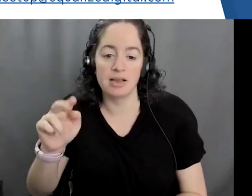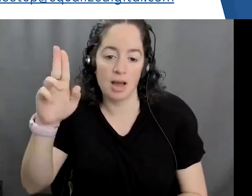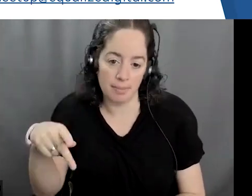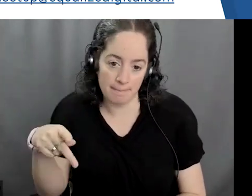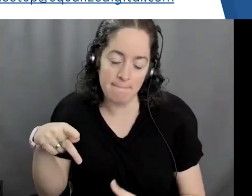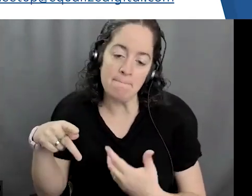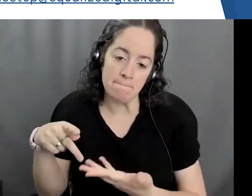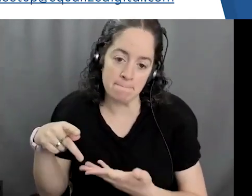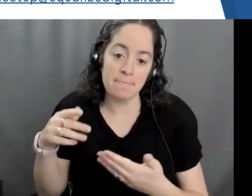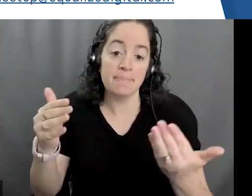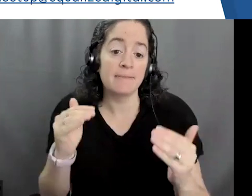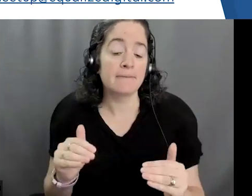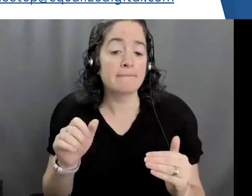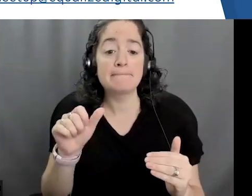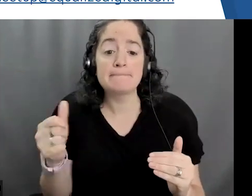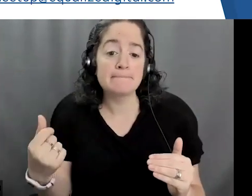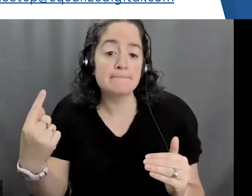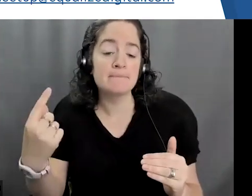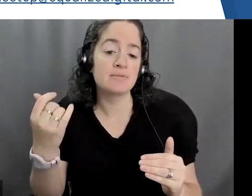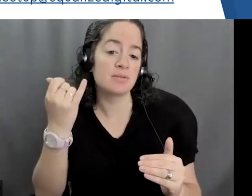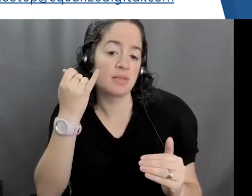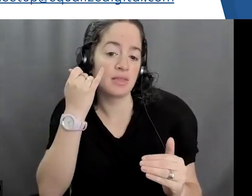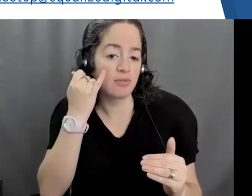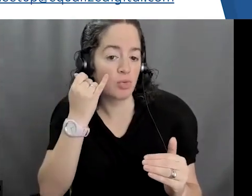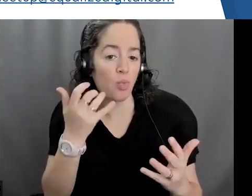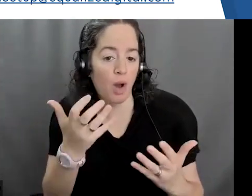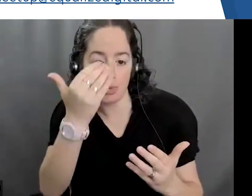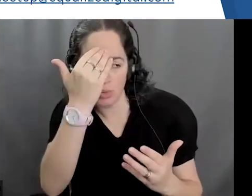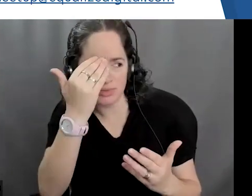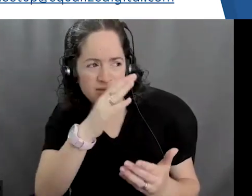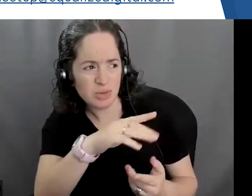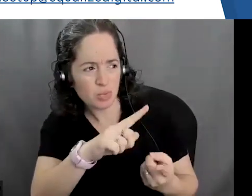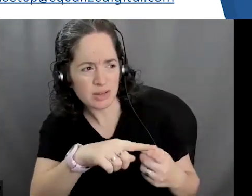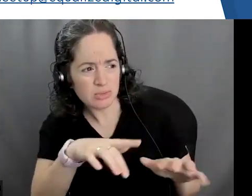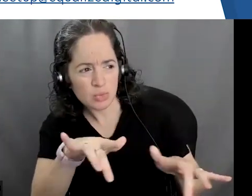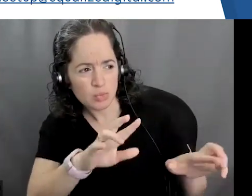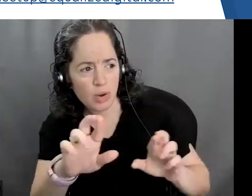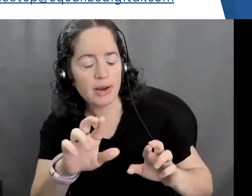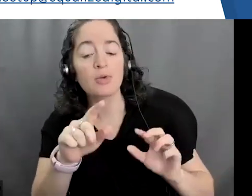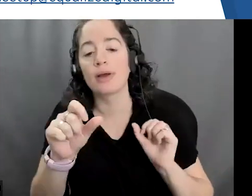of recording availability is by joining our e-mail list and that you can do if you go to